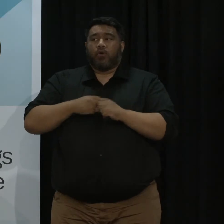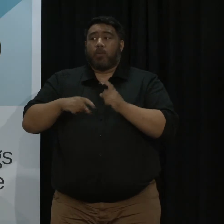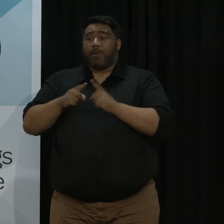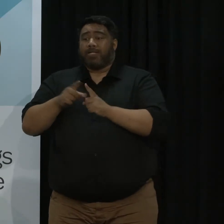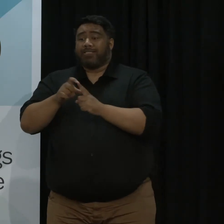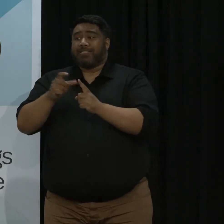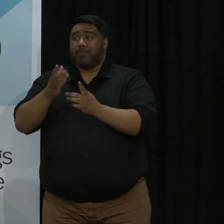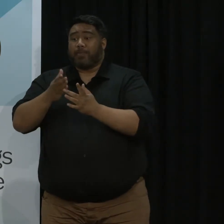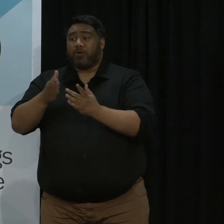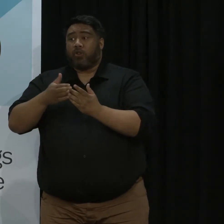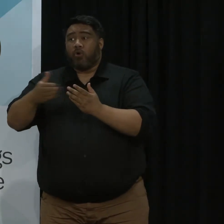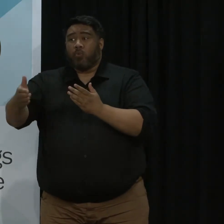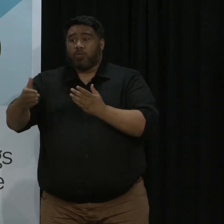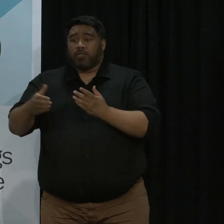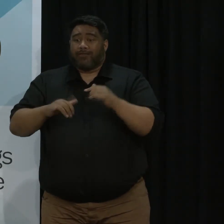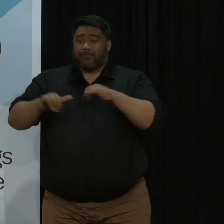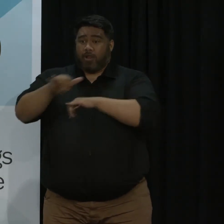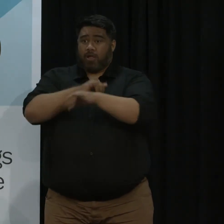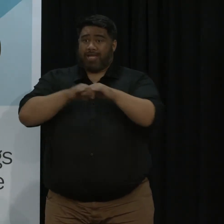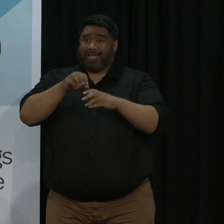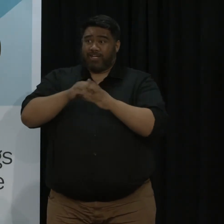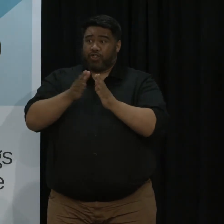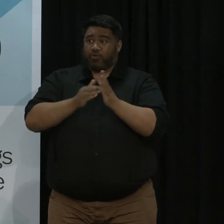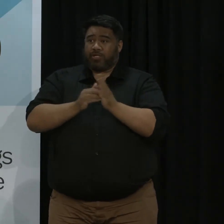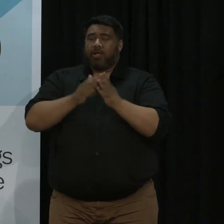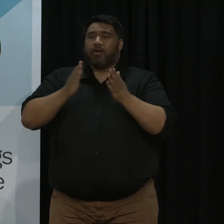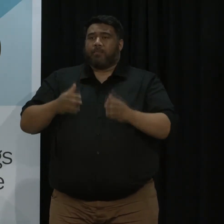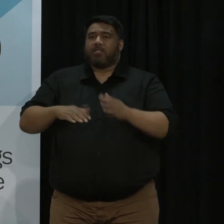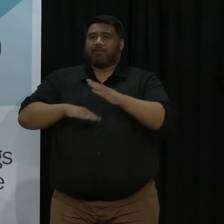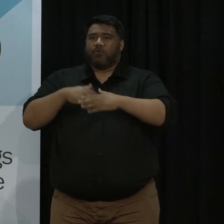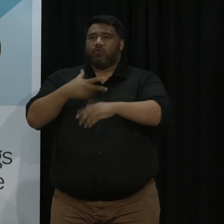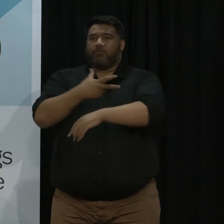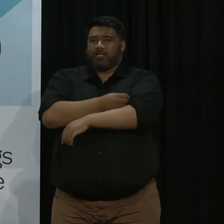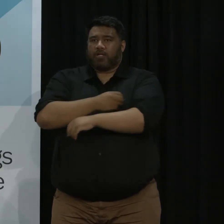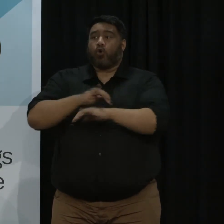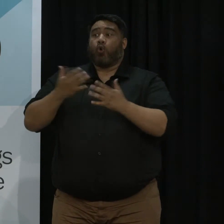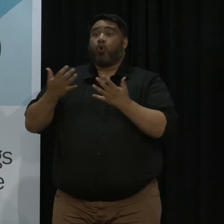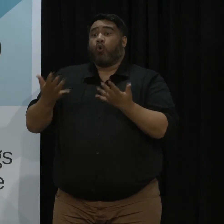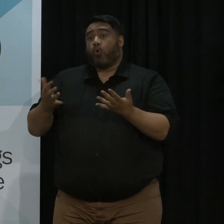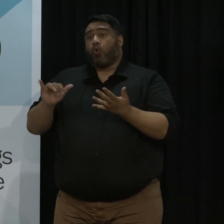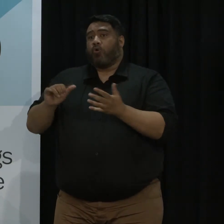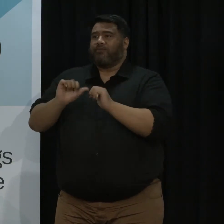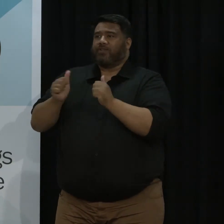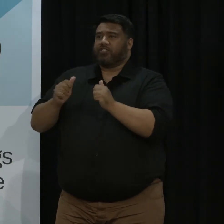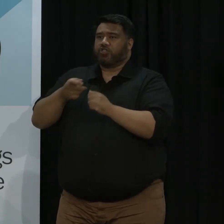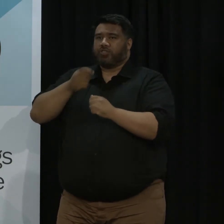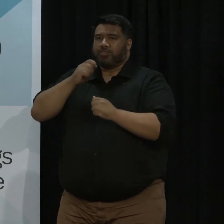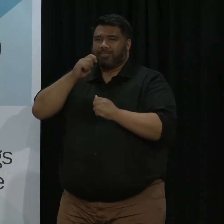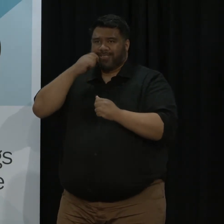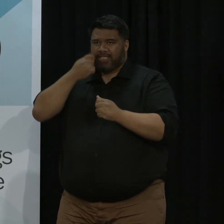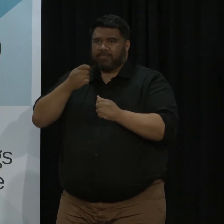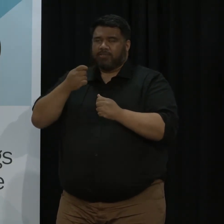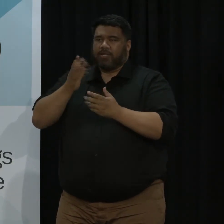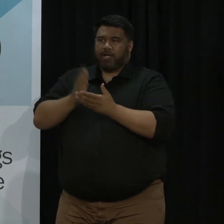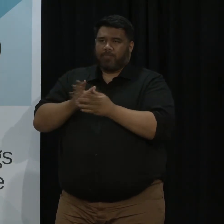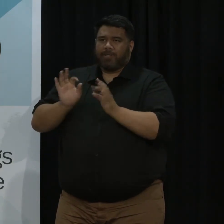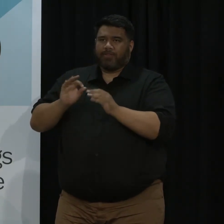home. Remember for all dem and air travel there are a number of precautions in place, including mask use. From